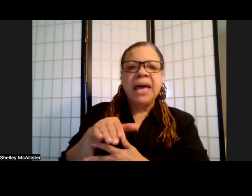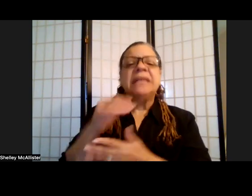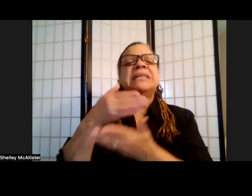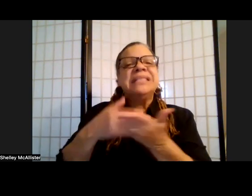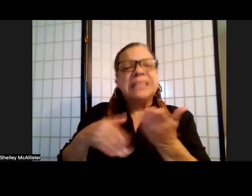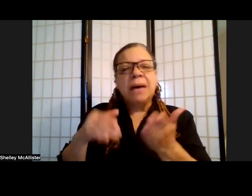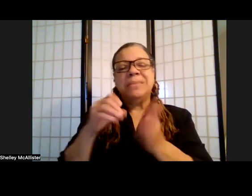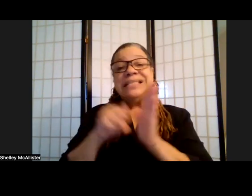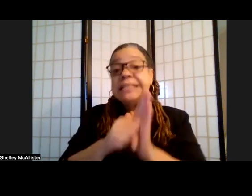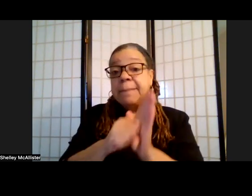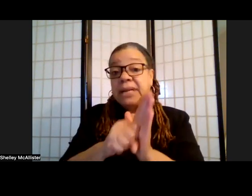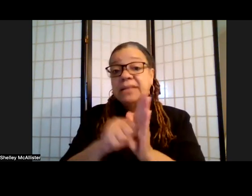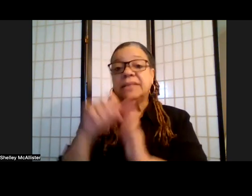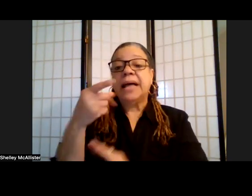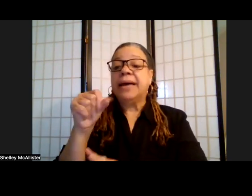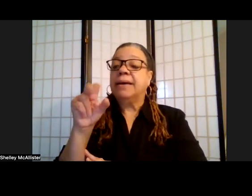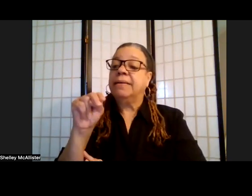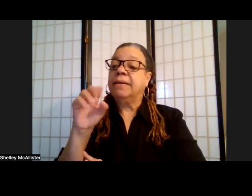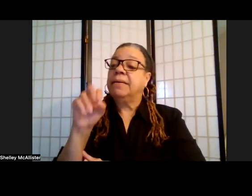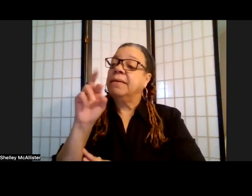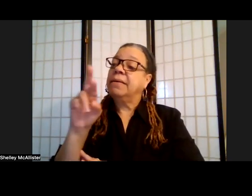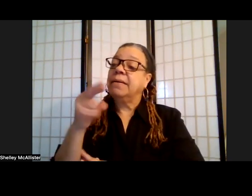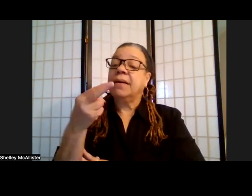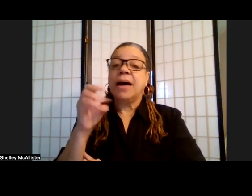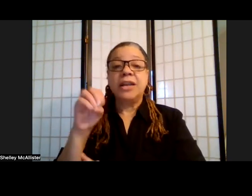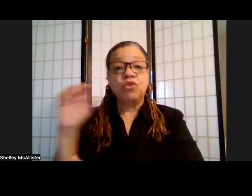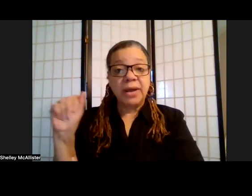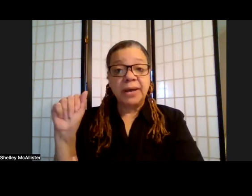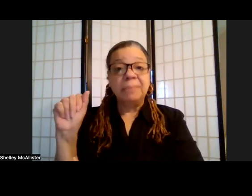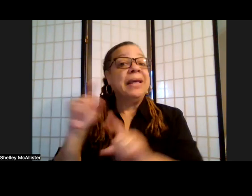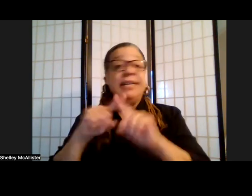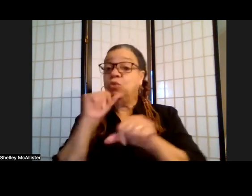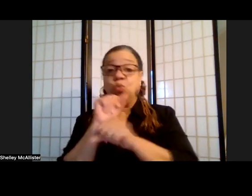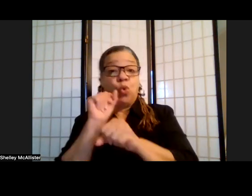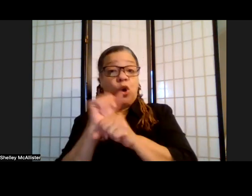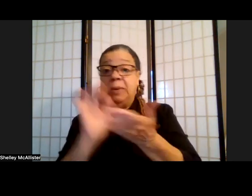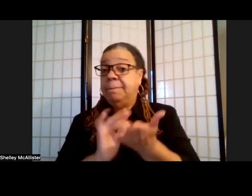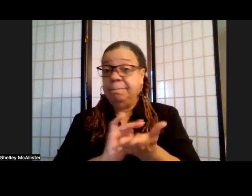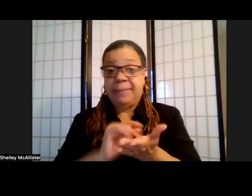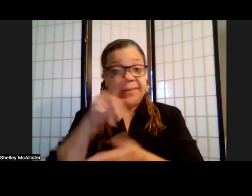but were actually suffering from [an] infection already known to be insensitive to penicillin. These patients simply needed a different drug.